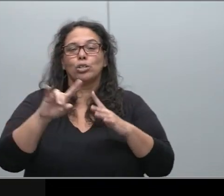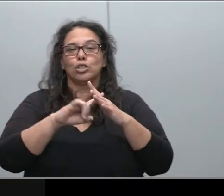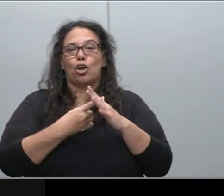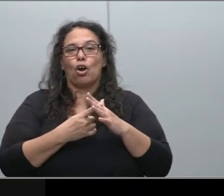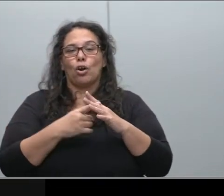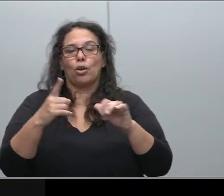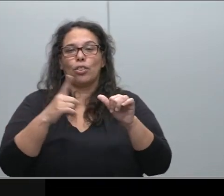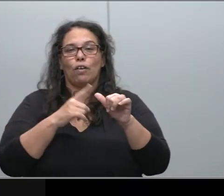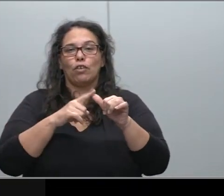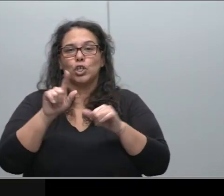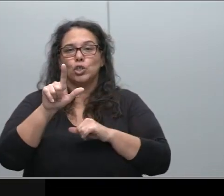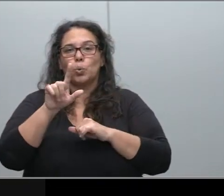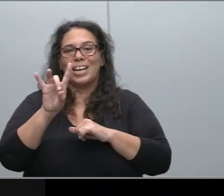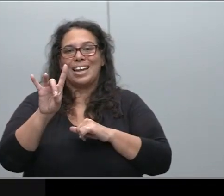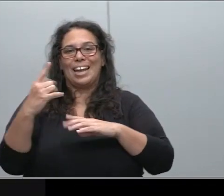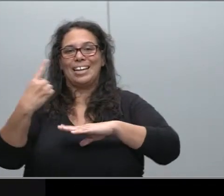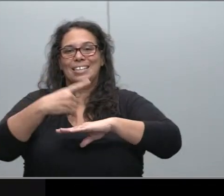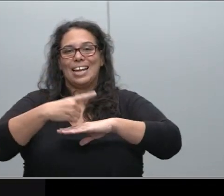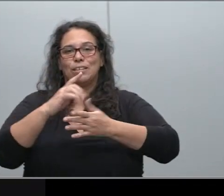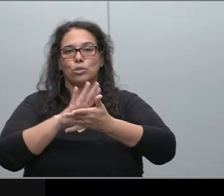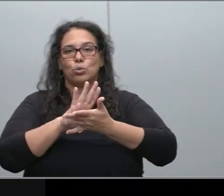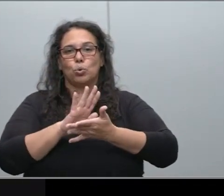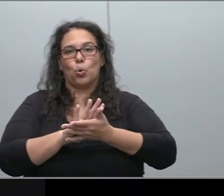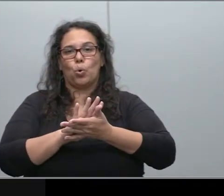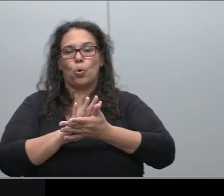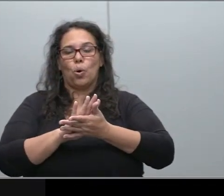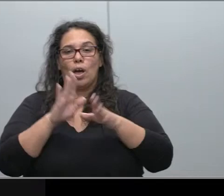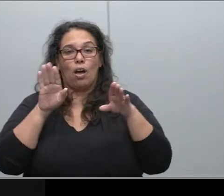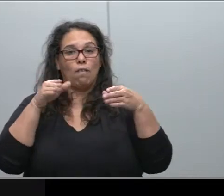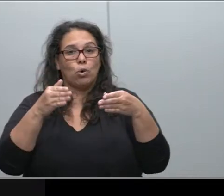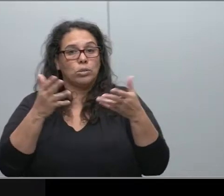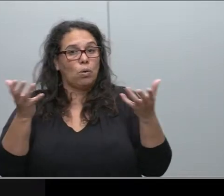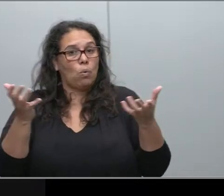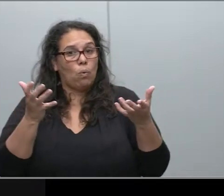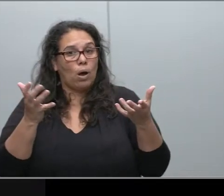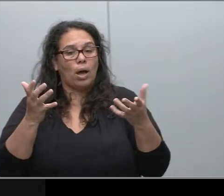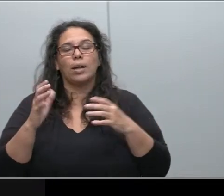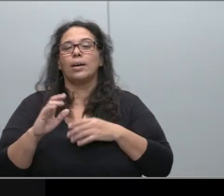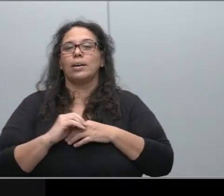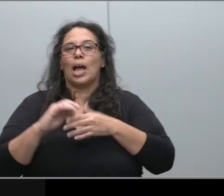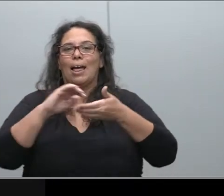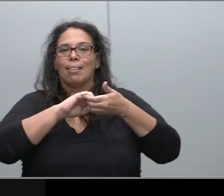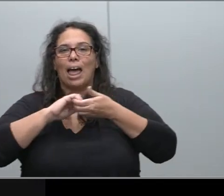As you know, there was a device deployment to all families in need, and there's tech support at sites.